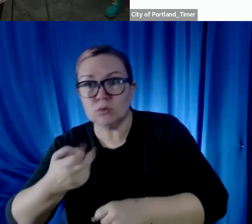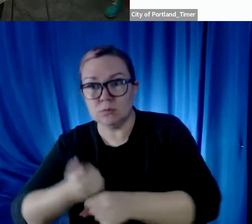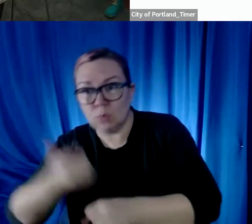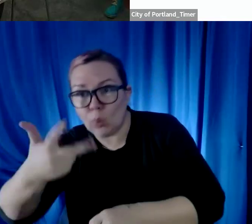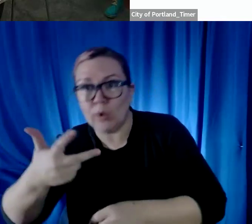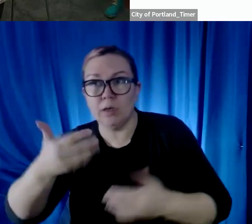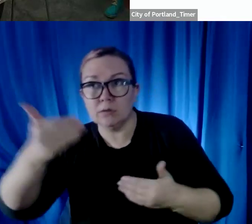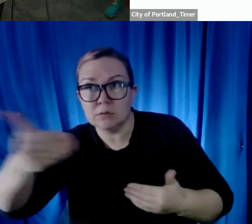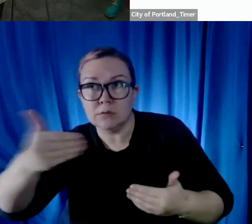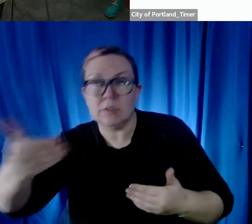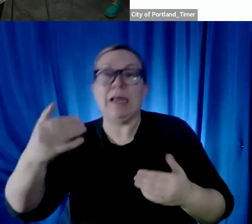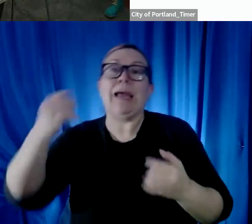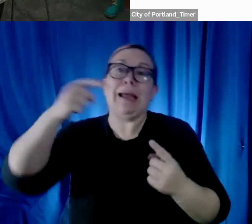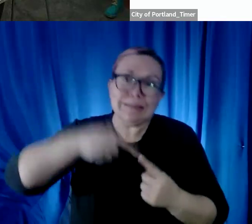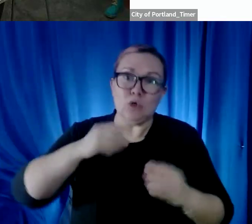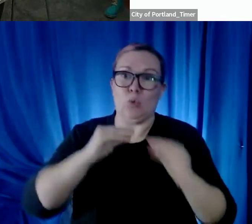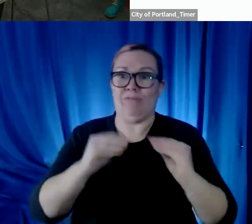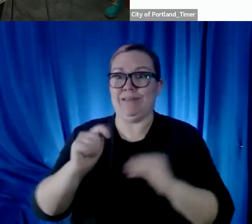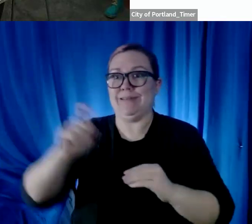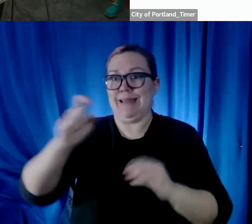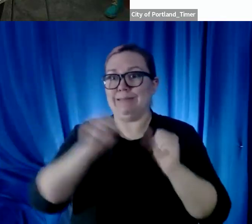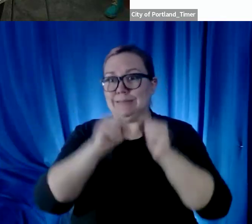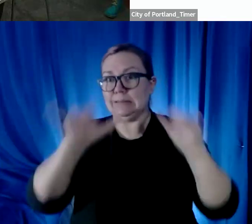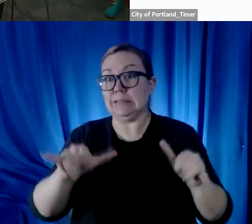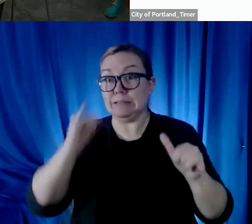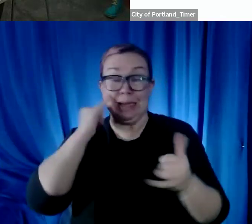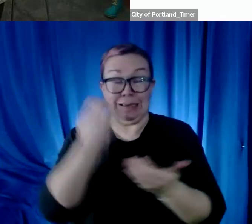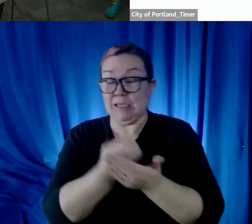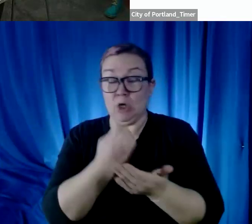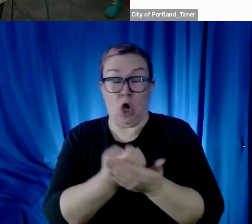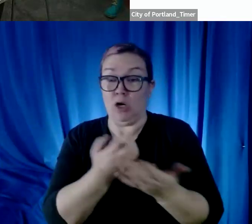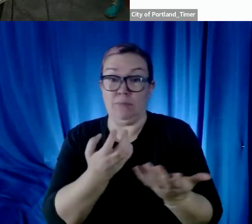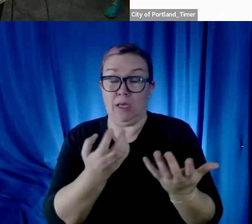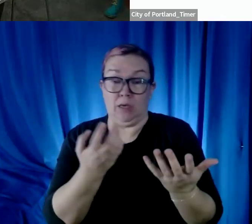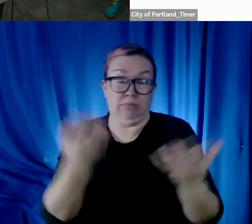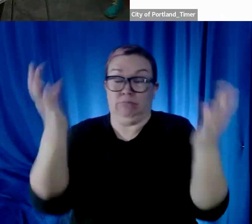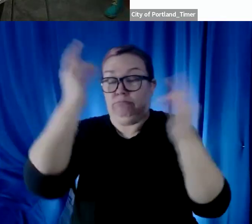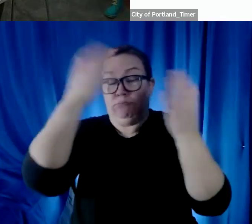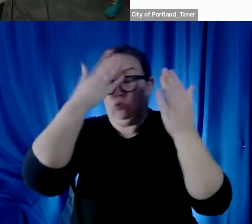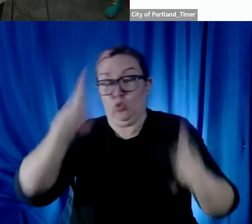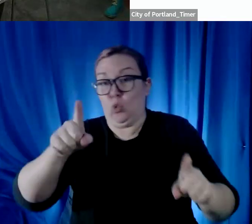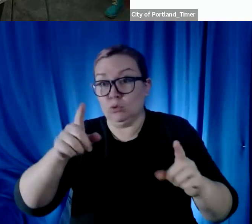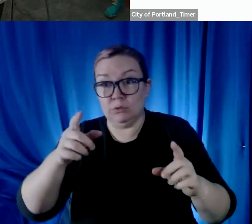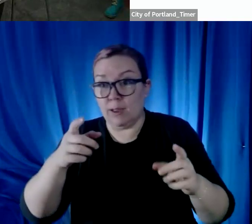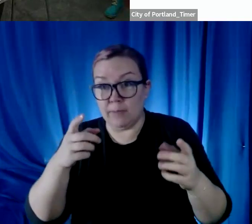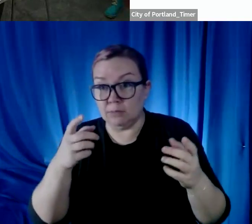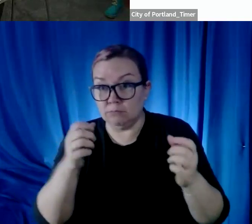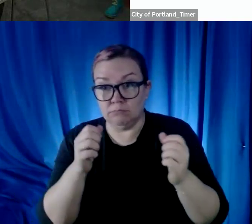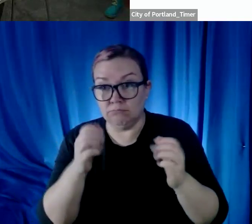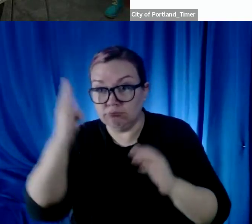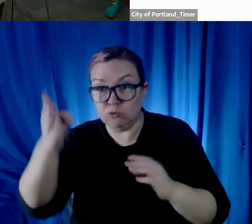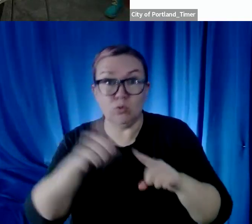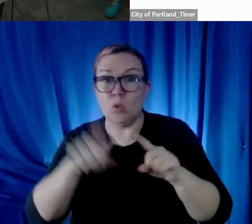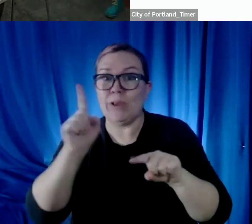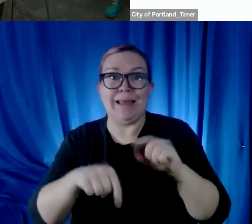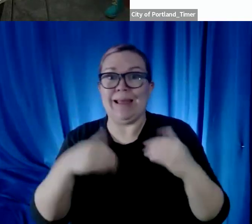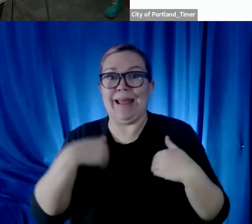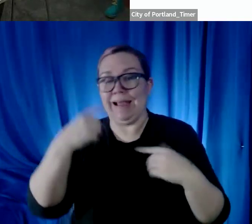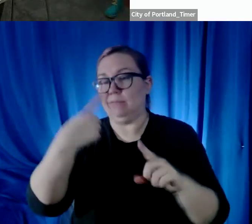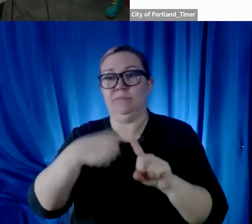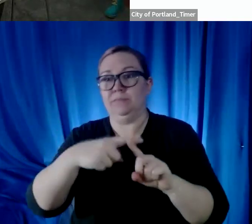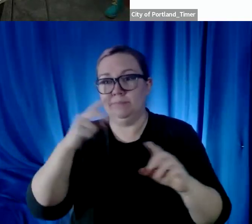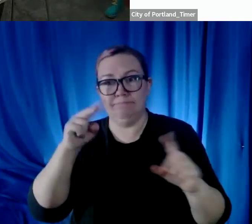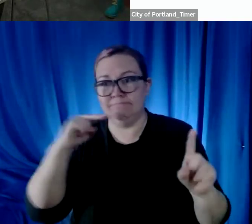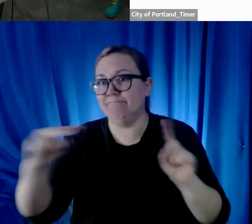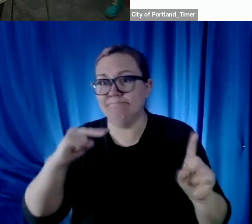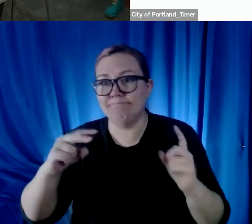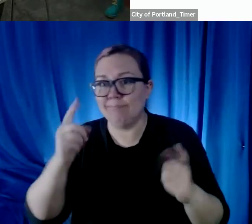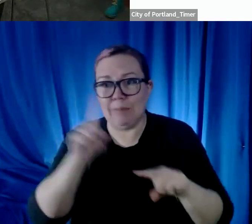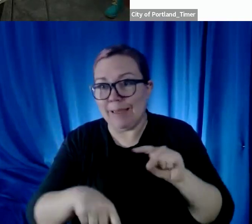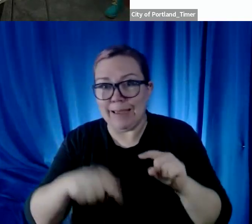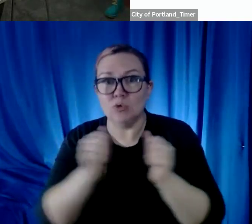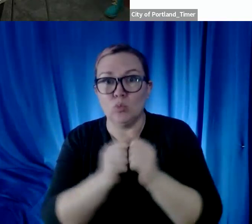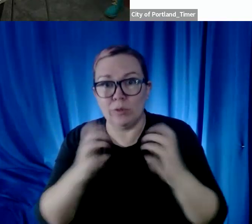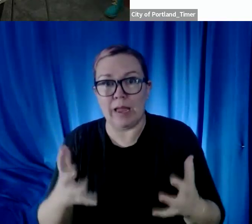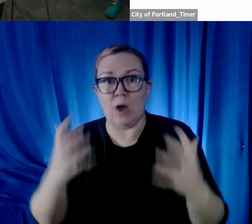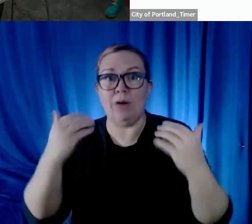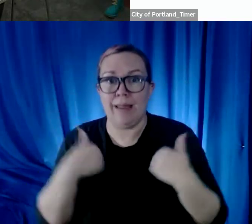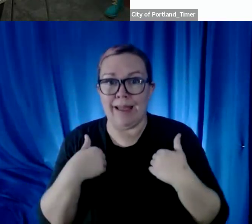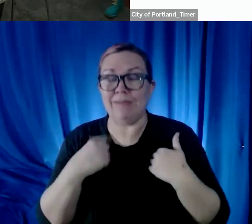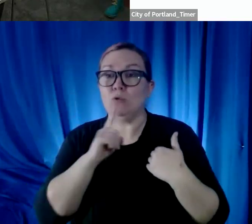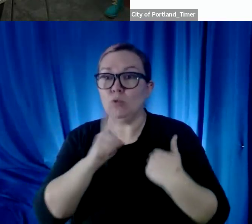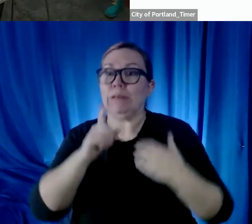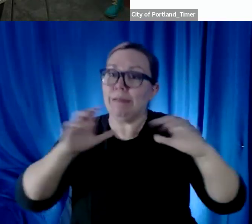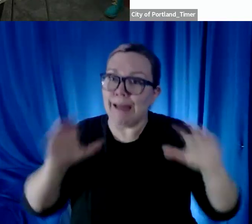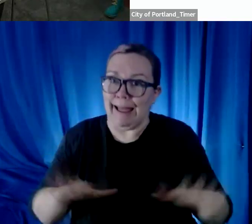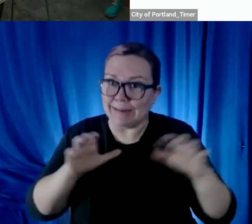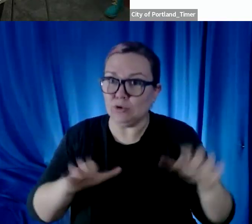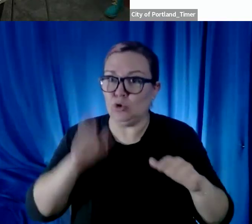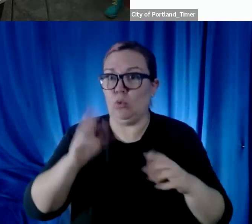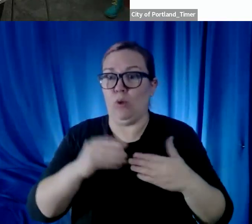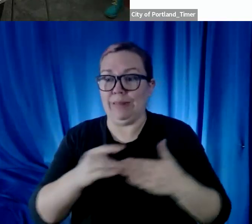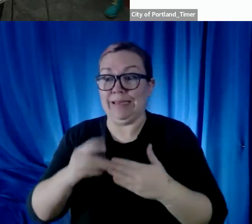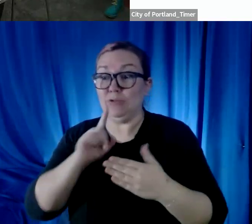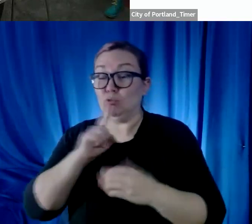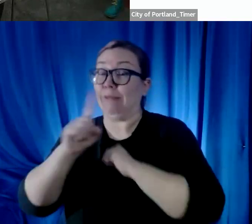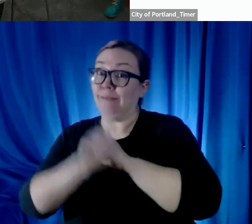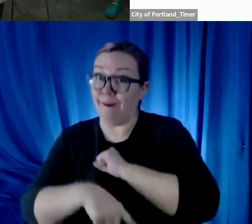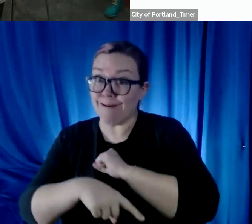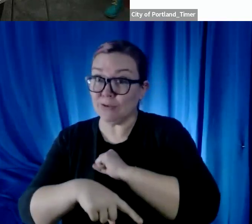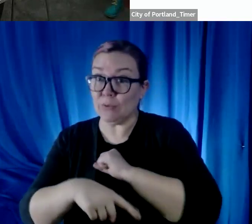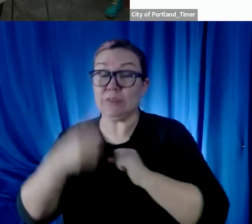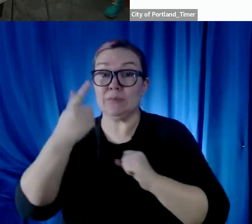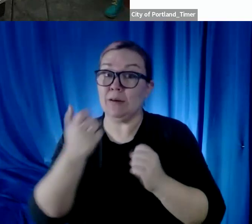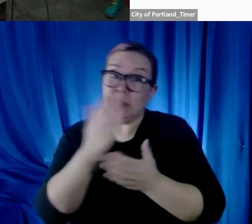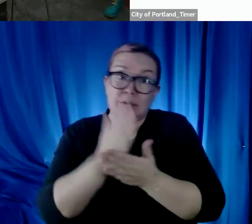Unless we fix the tax system. And if the economy Who knows what the economy will happen, but we can't have an optimistic viewpoint of the economy without having real action that will lead to real consequences. Because part of it is